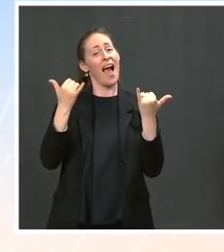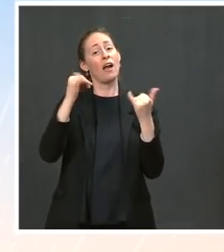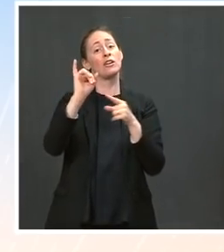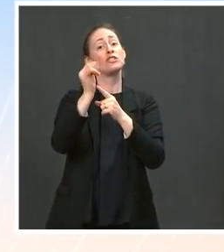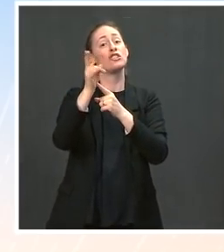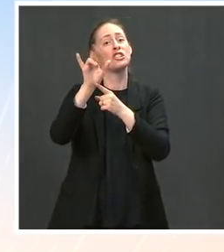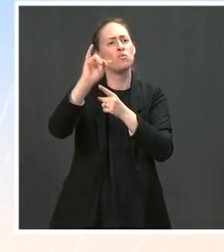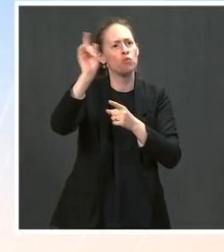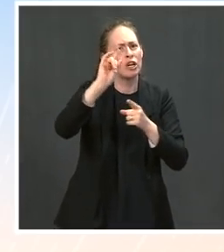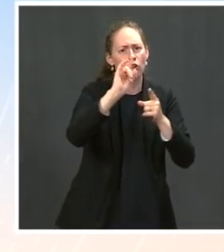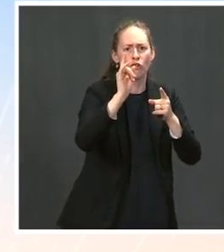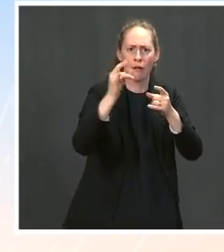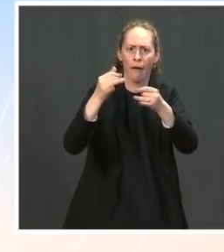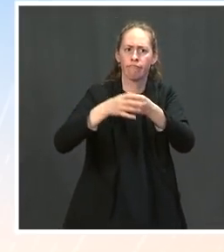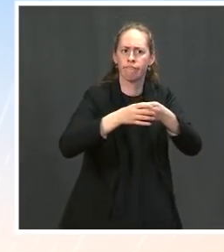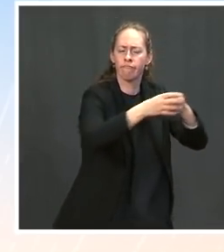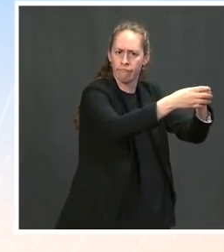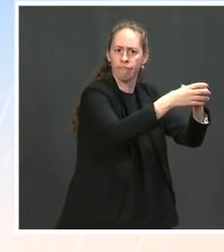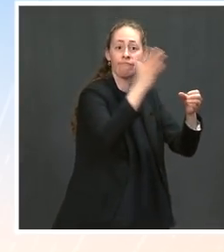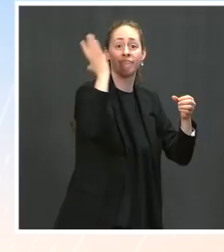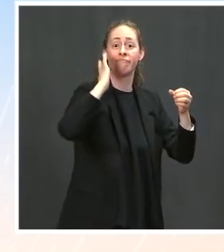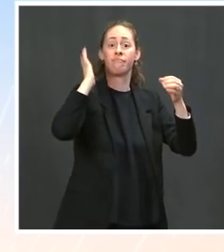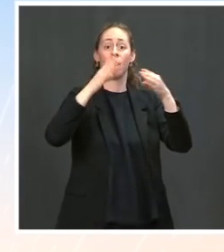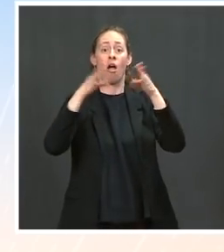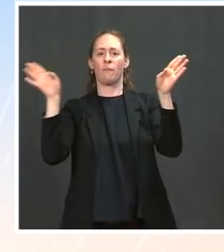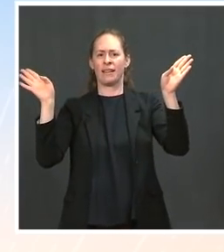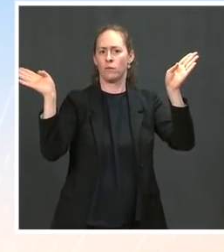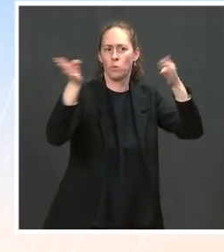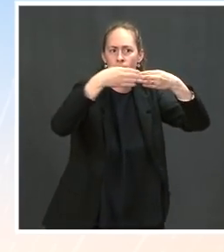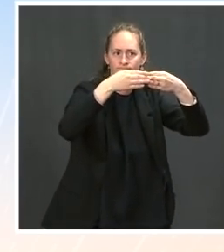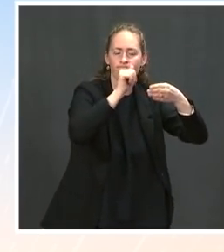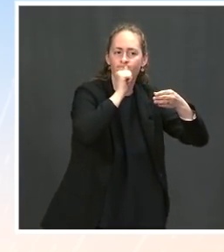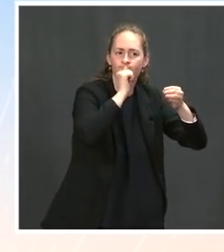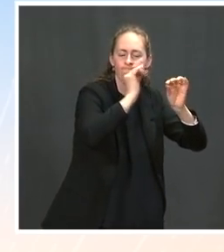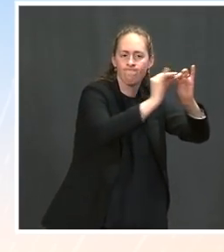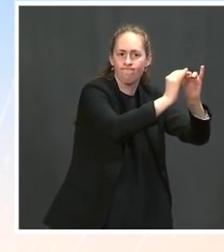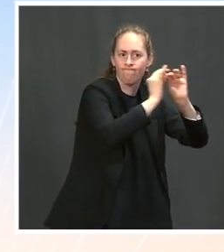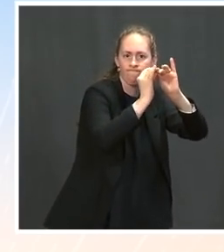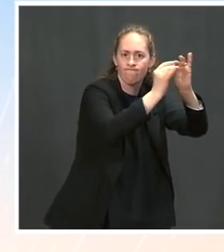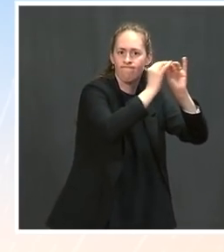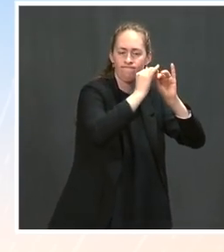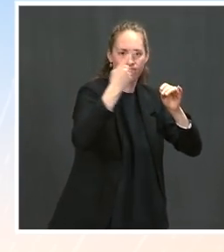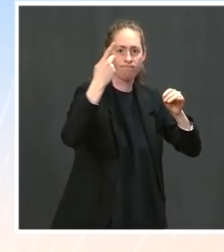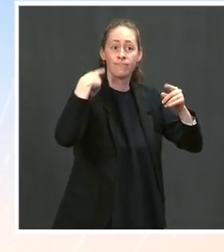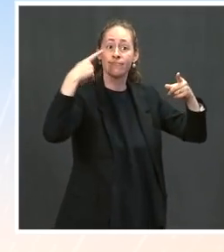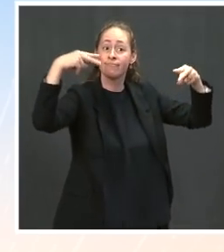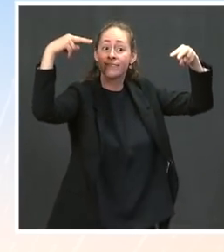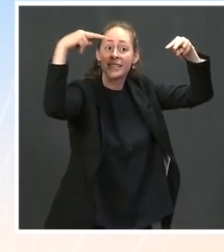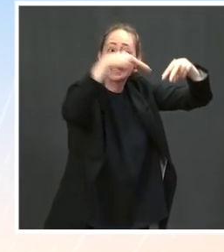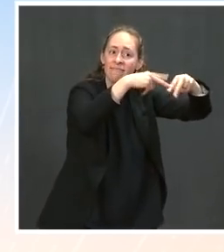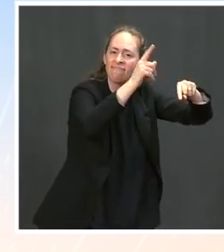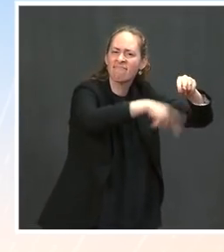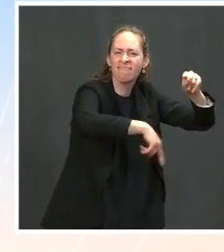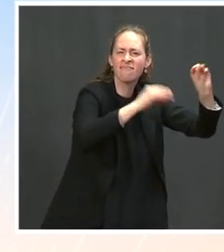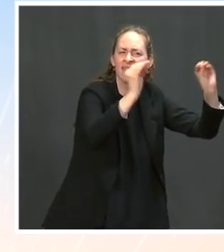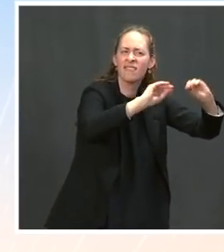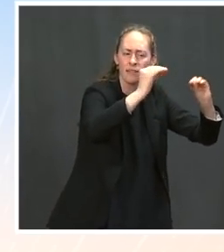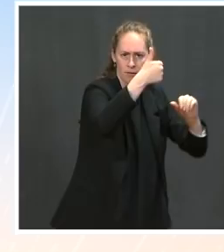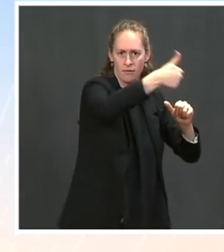And certainly, we want to allow them the space and time to consider and make a decision about what they believe the verdict should be.